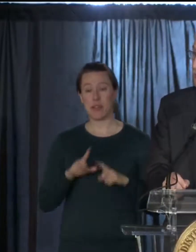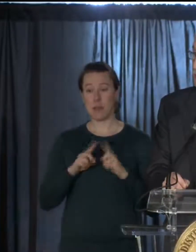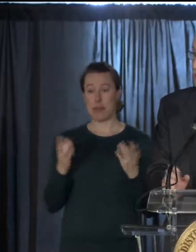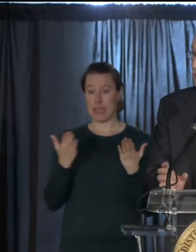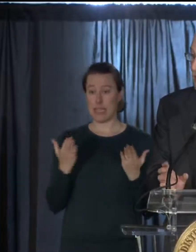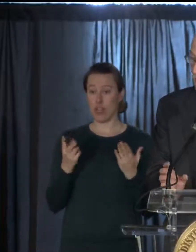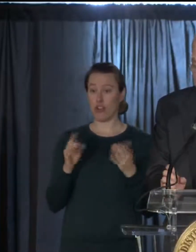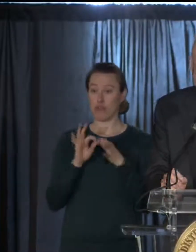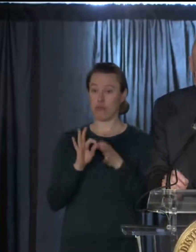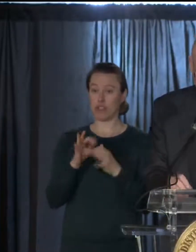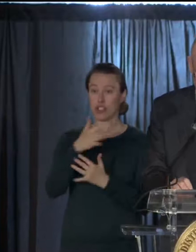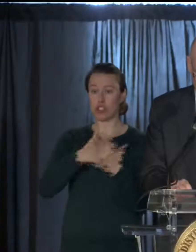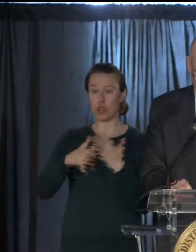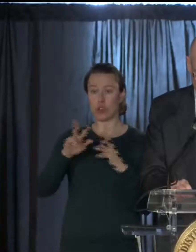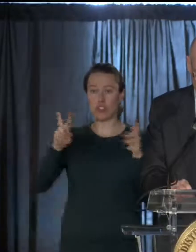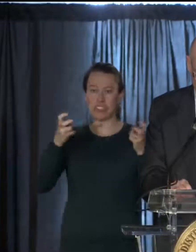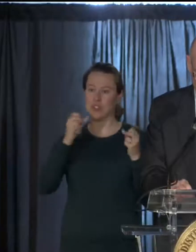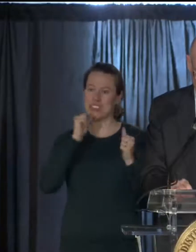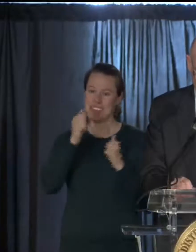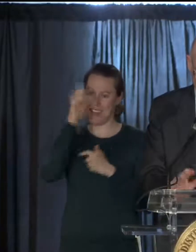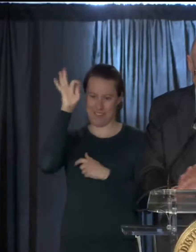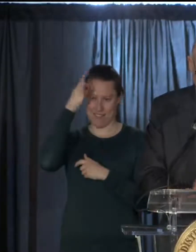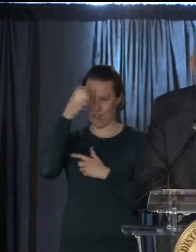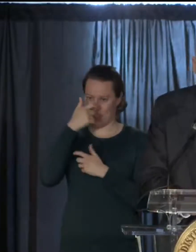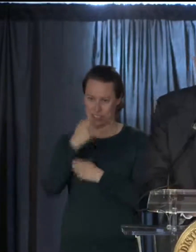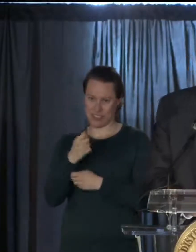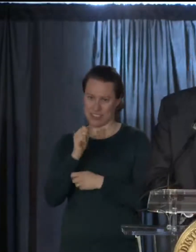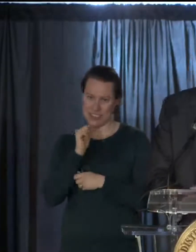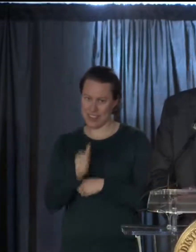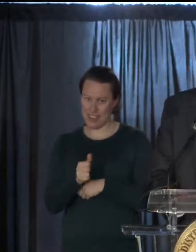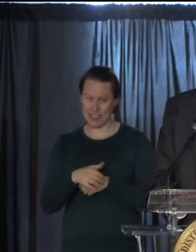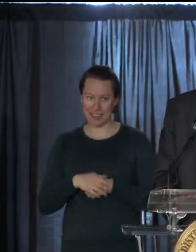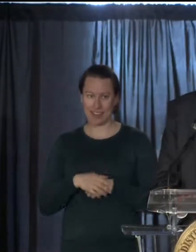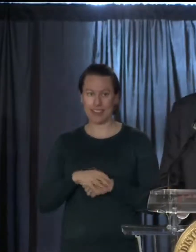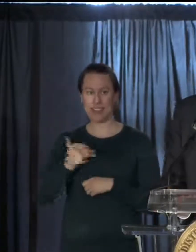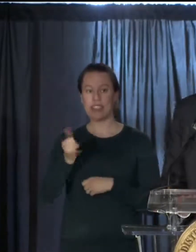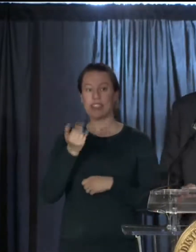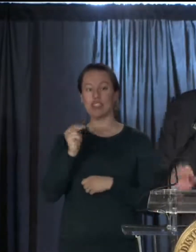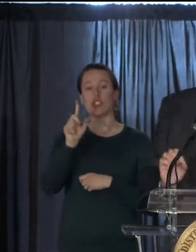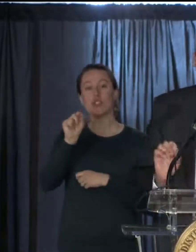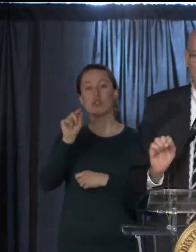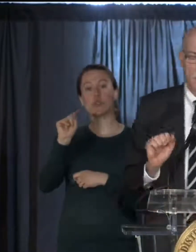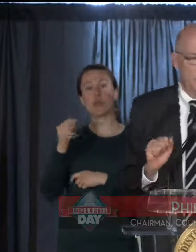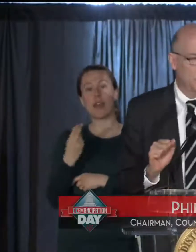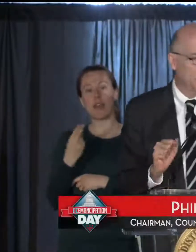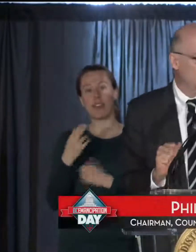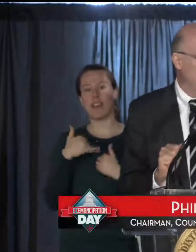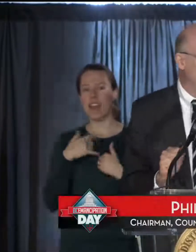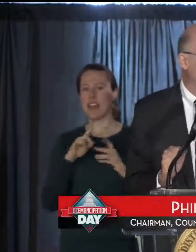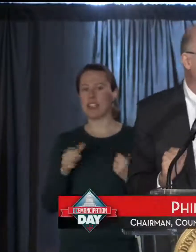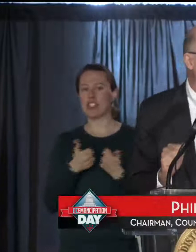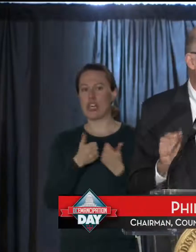SOCIAL ISSUES IS NOT A FEDERAL INTEREST, NOT AT ALL. ON JANUARY 20, I HAD DIFFICULTY BEING HERE IN THE DISTRICT OF